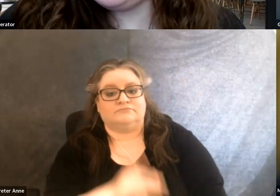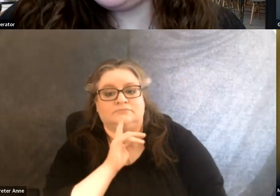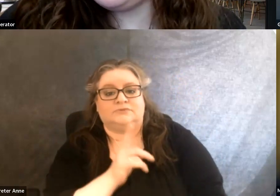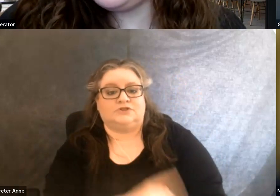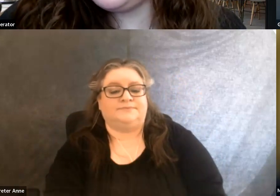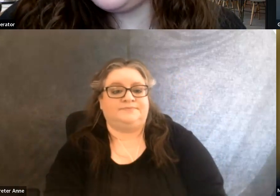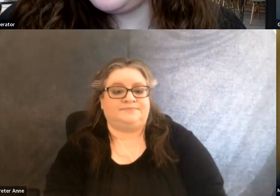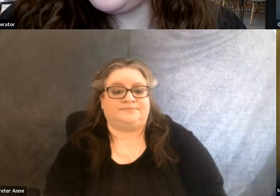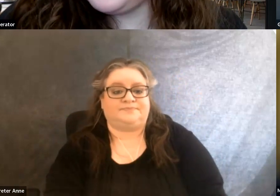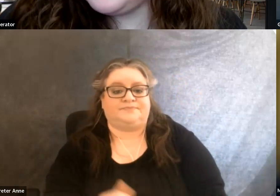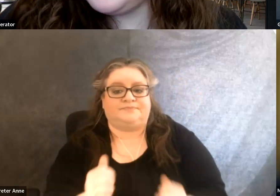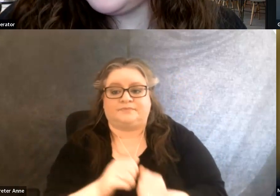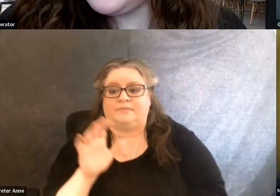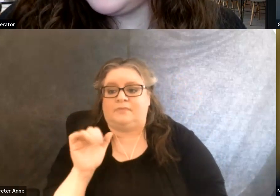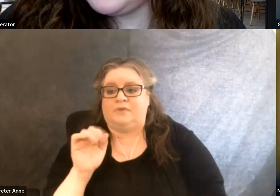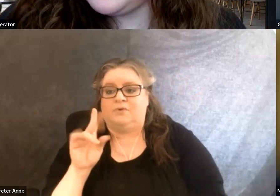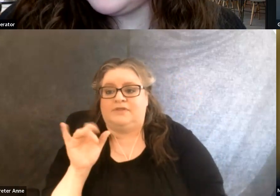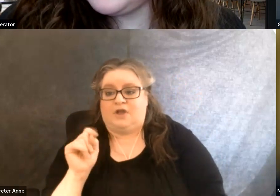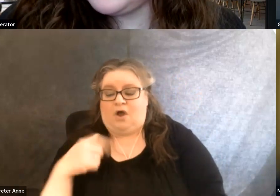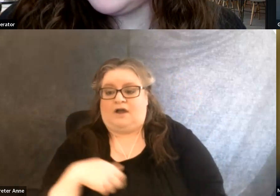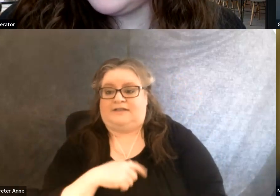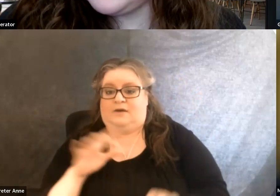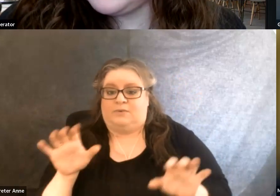So, with the audits that we do,